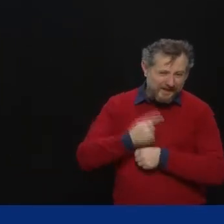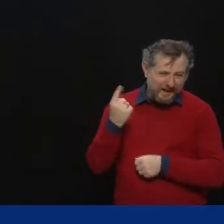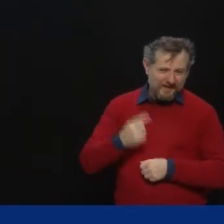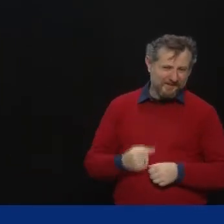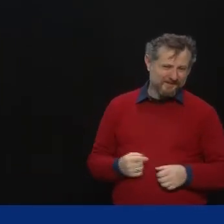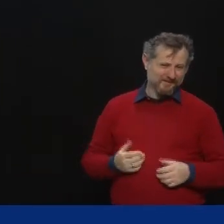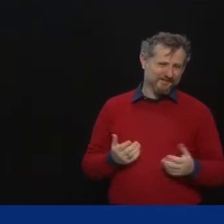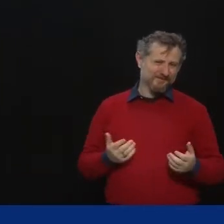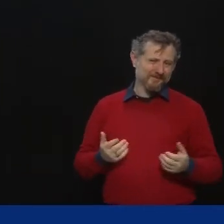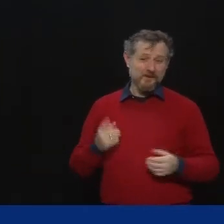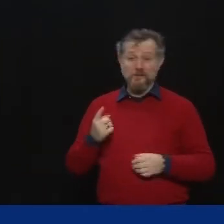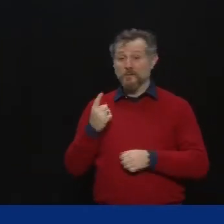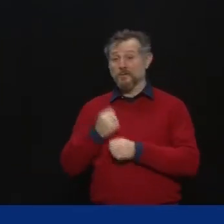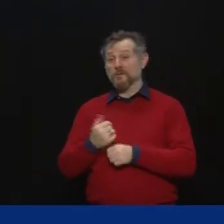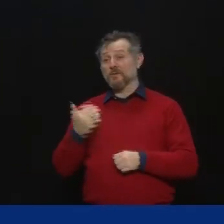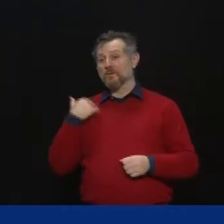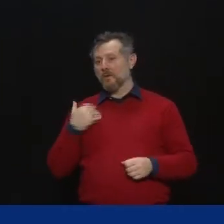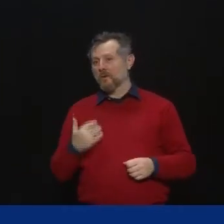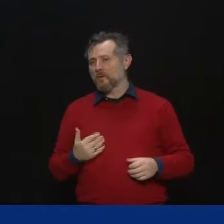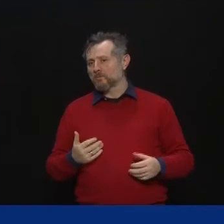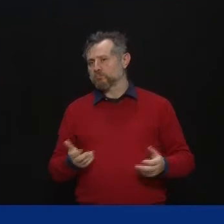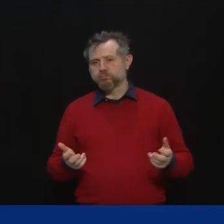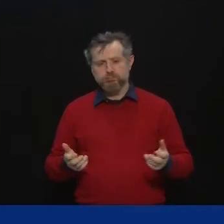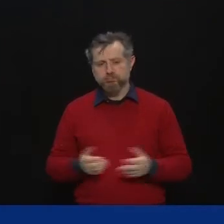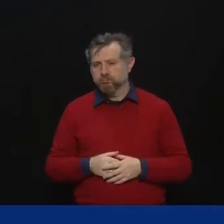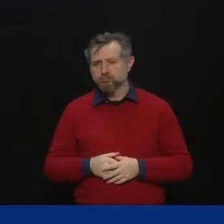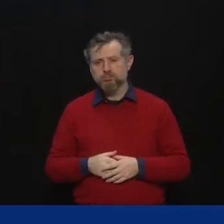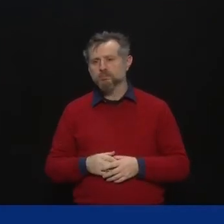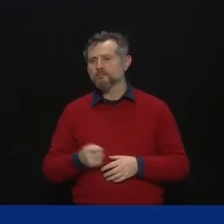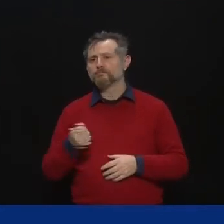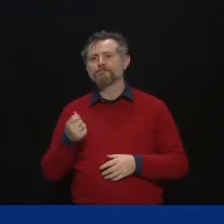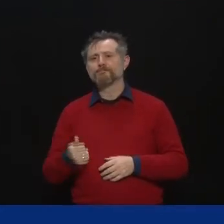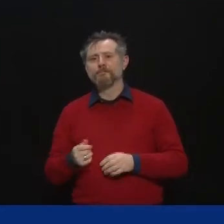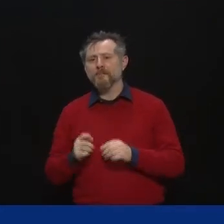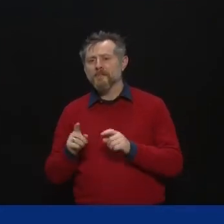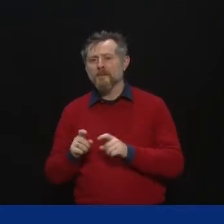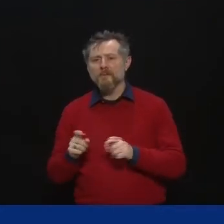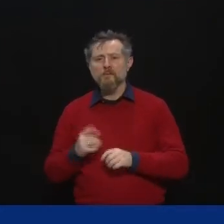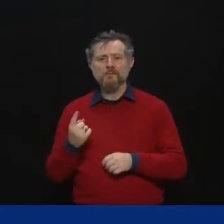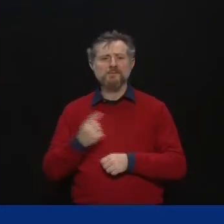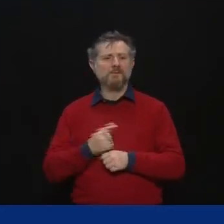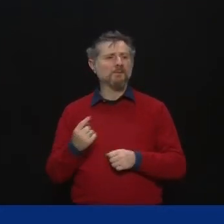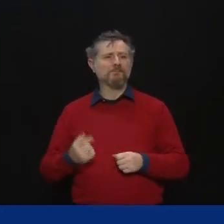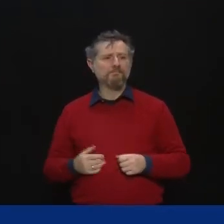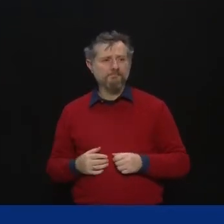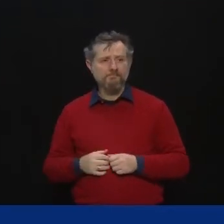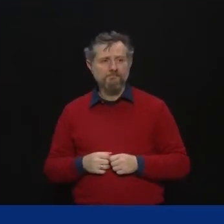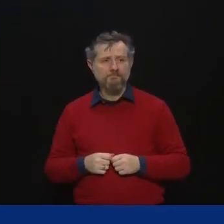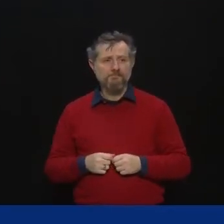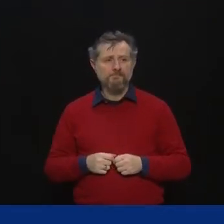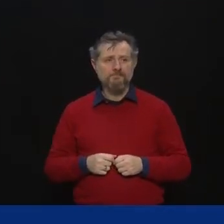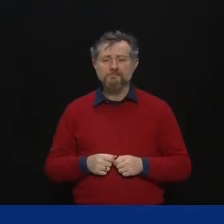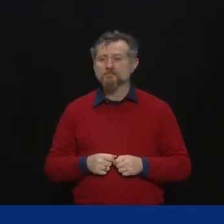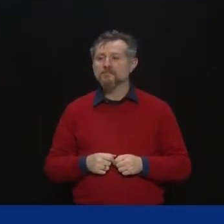ABOUT TESTS. 258,000 PEOPLE WERE TESTED YESTERDAY. THAT'S INCREDIBLE. A YEAR AGO, WE HAD ONLY FAR LESS THAN THAT.